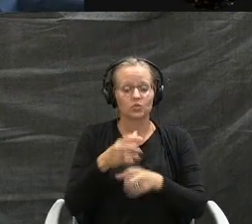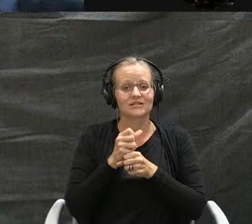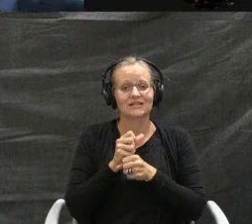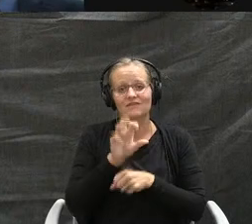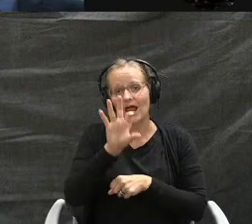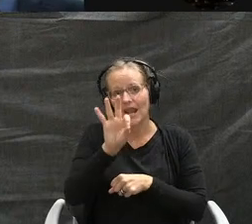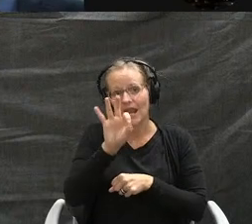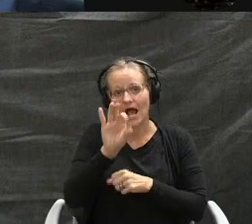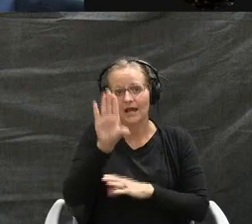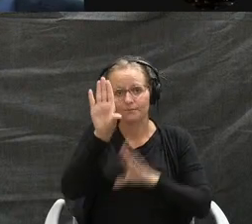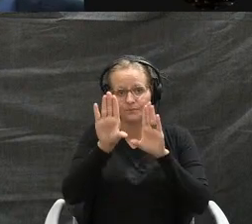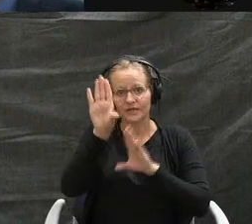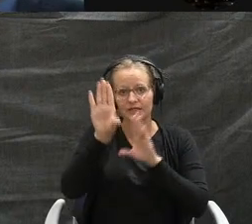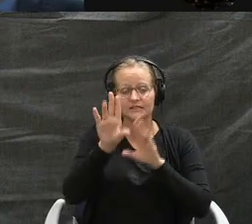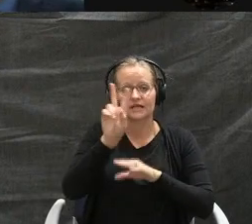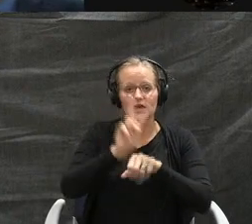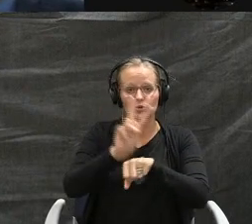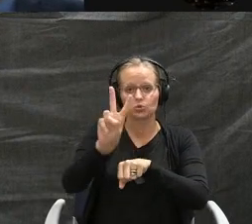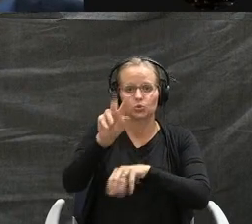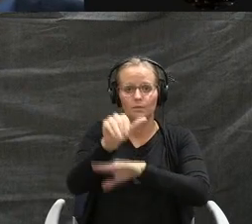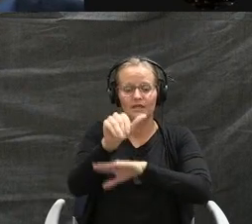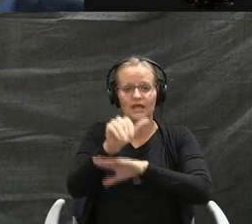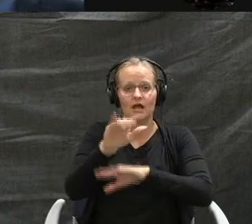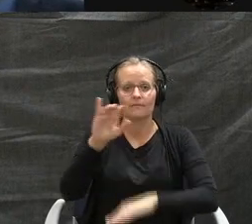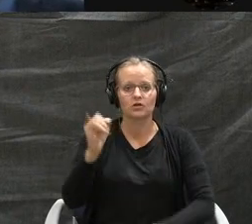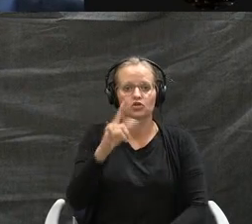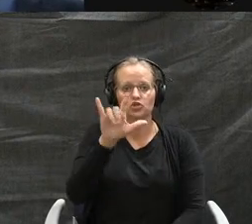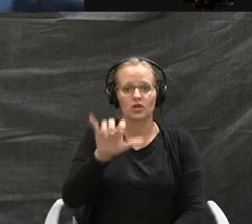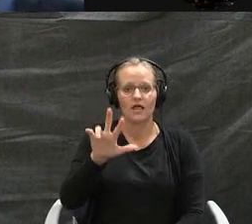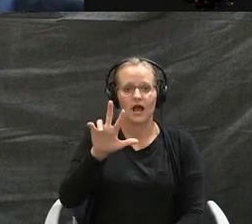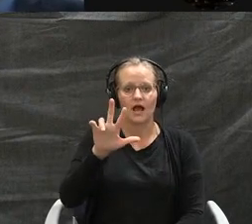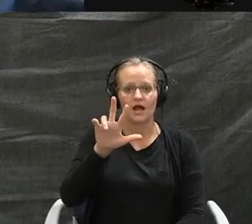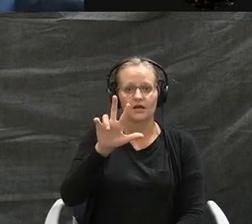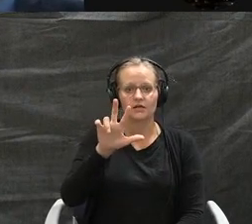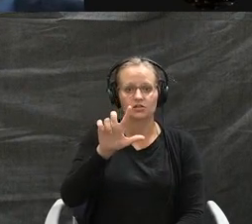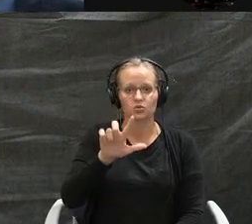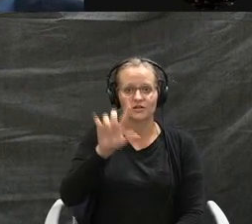2:00 PM on Tuesday, July 28th and we got an incredibly little